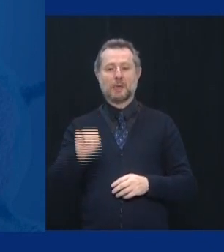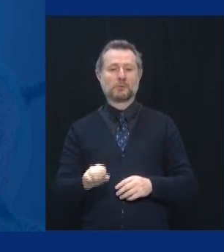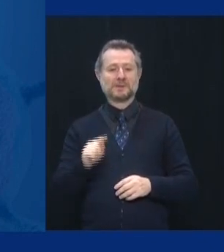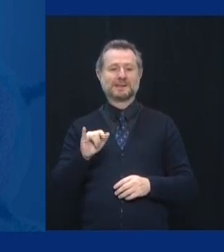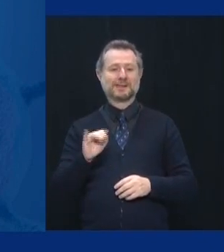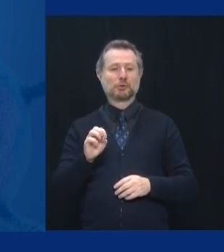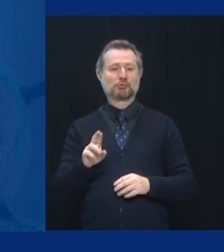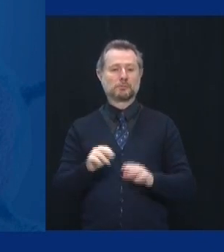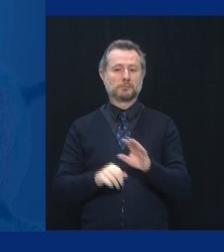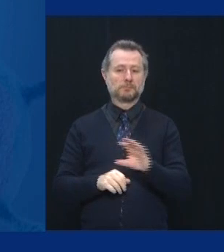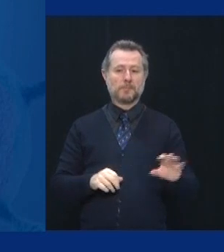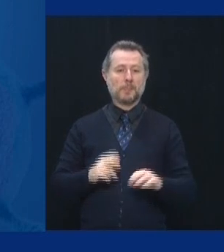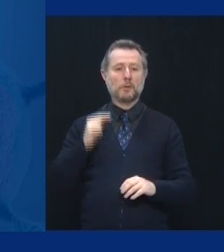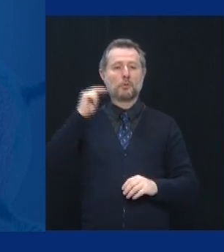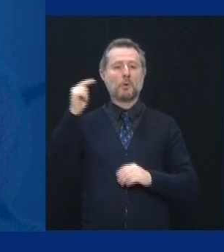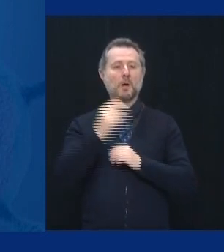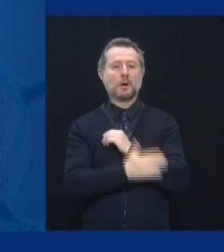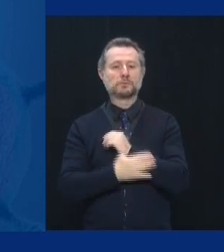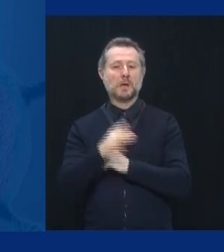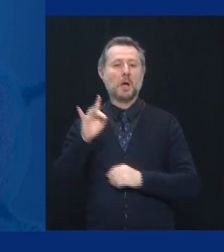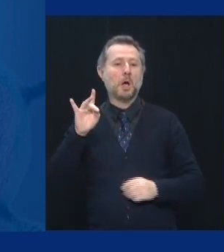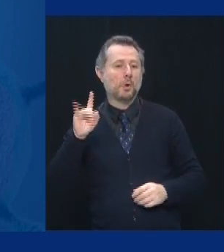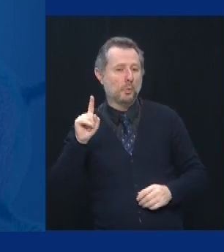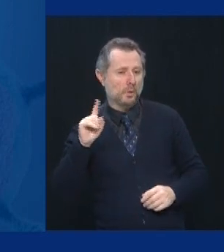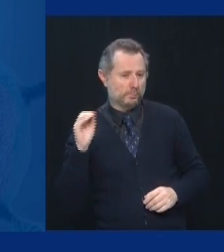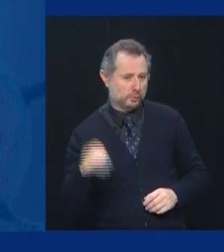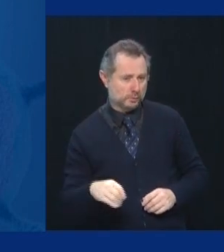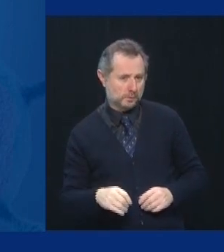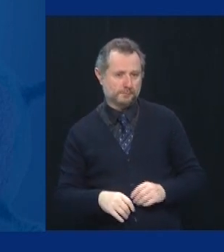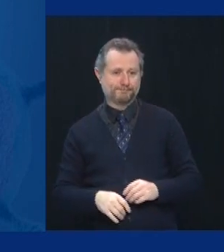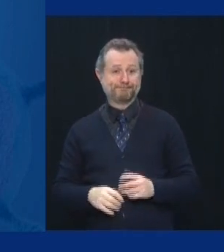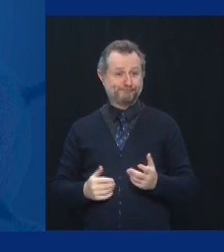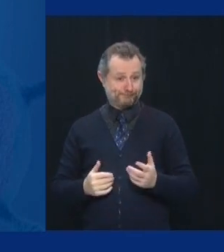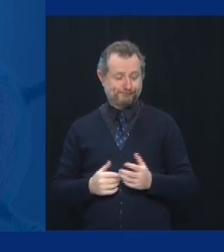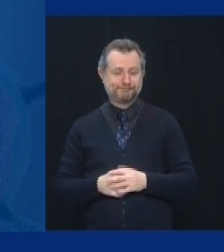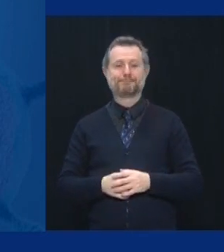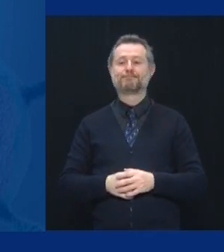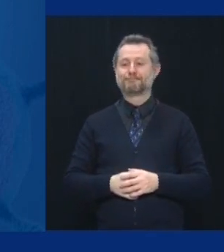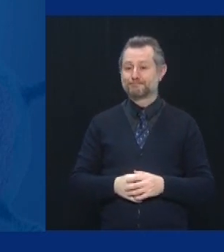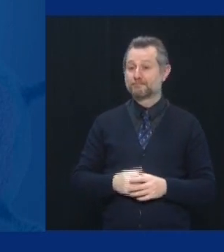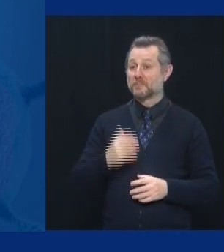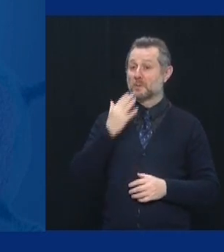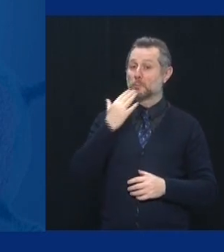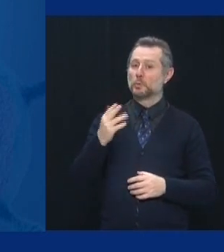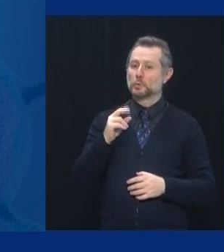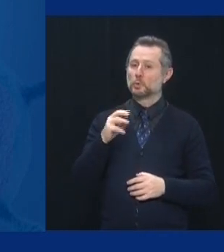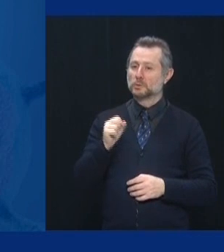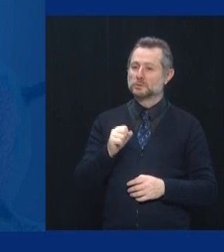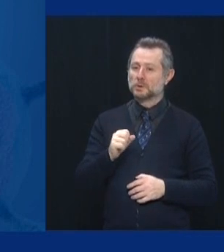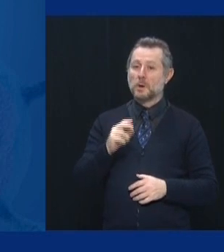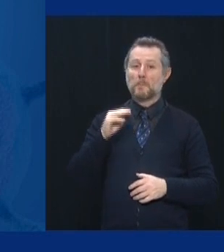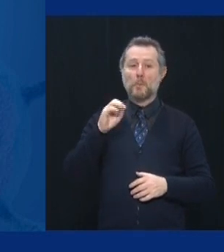BUT YOU HAVE A LOW OF 65% IN NEW YORK CITY. YOU HAVE A HIGH OF 83 IN THE